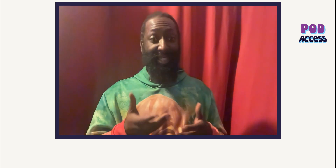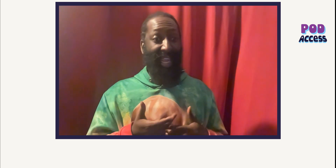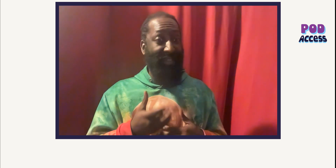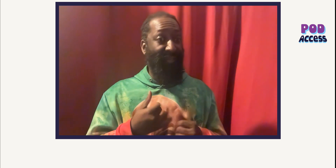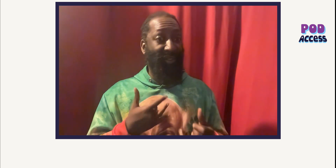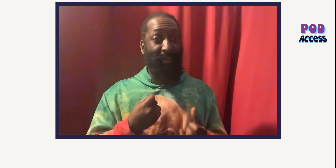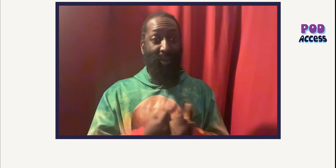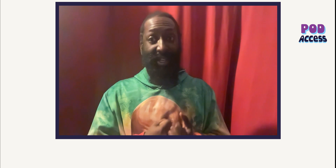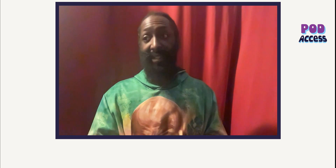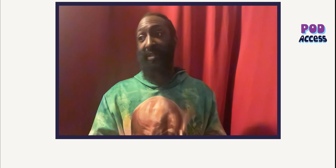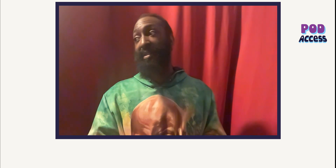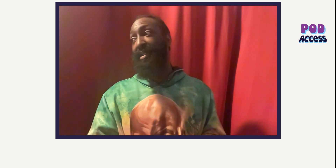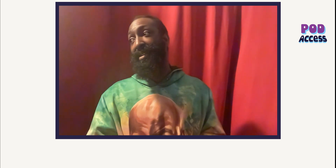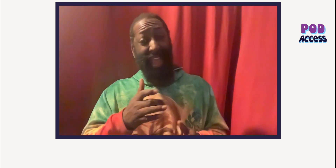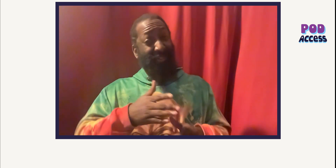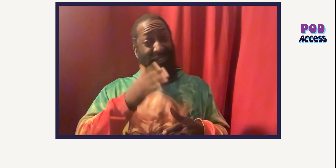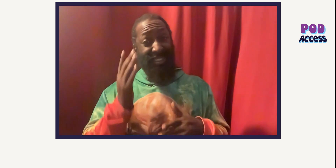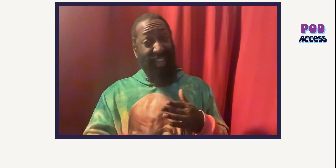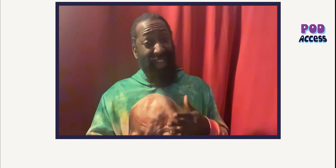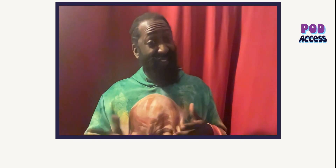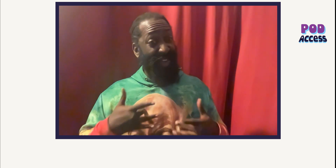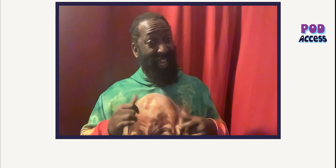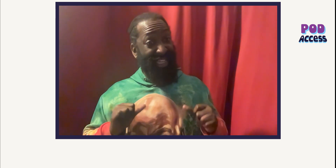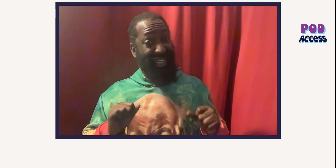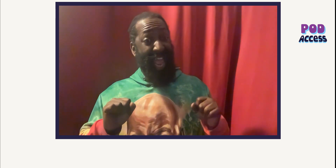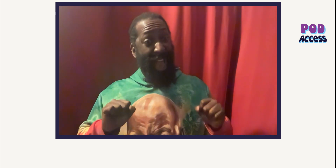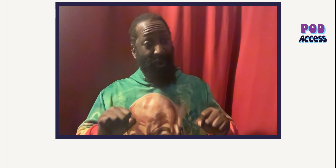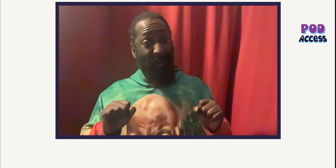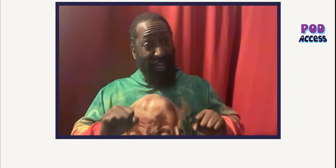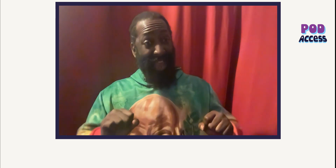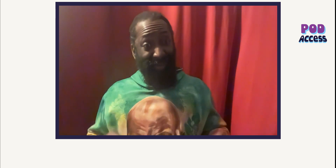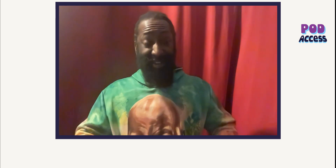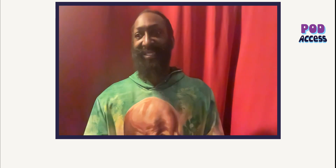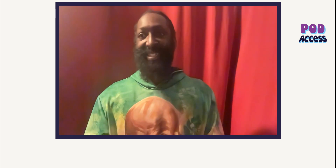the guest feels supported. After it's done, I felt like I did a hour workout.